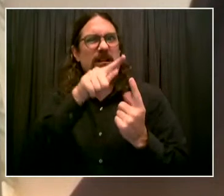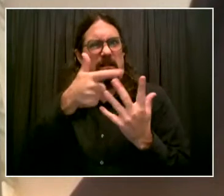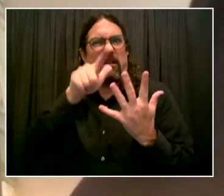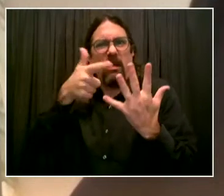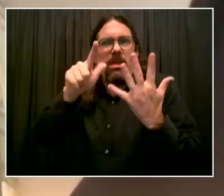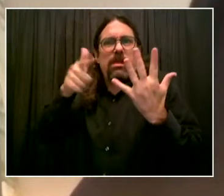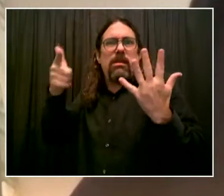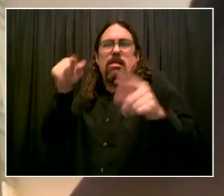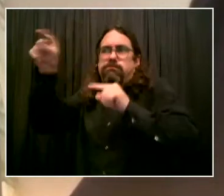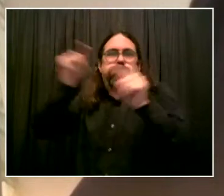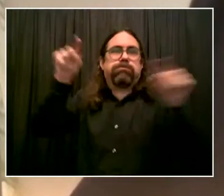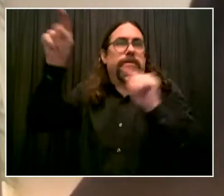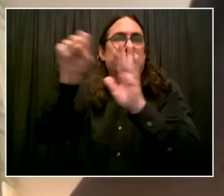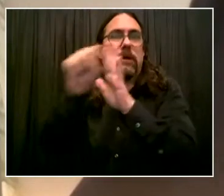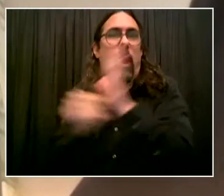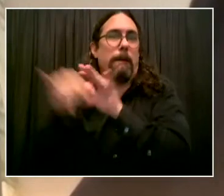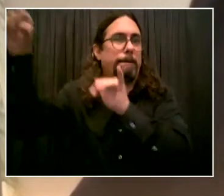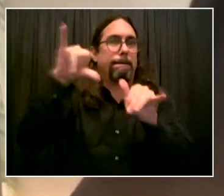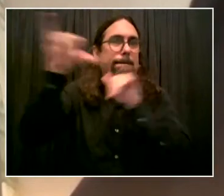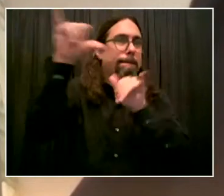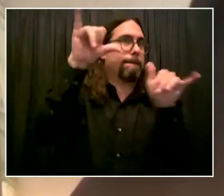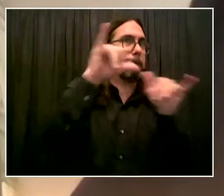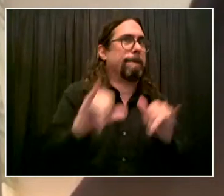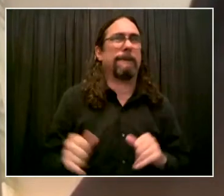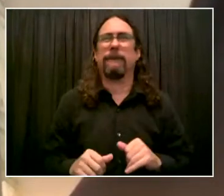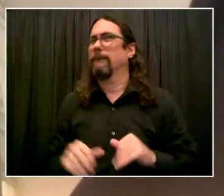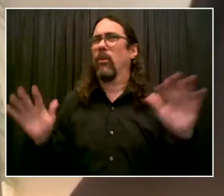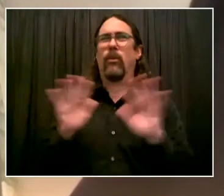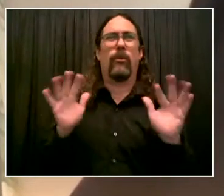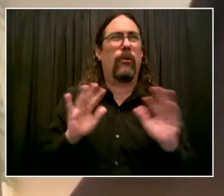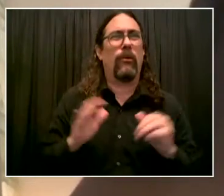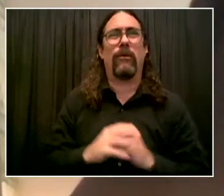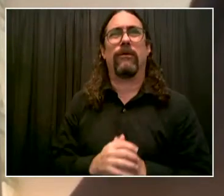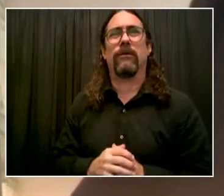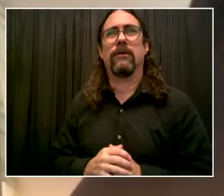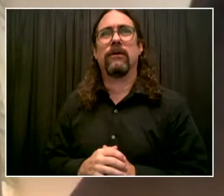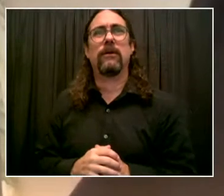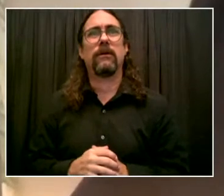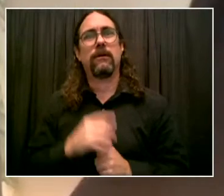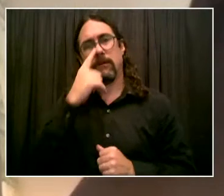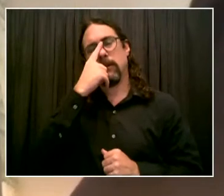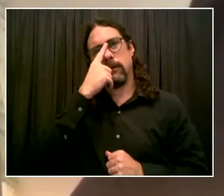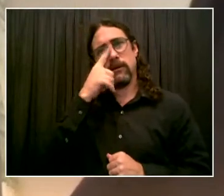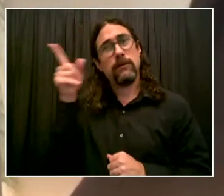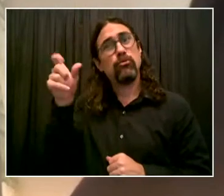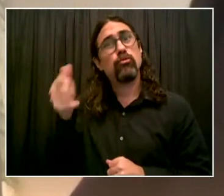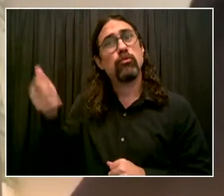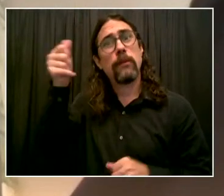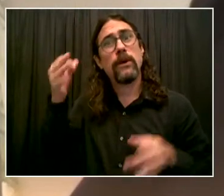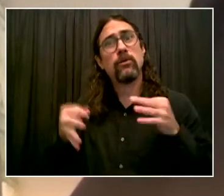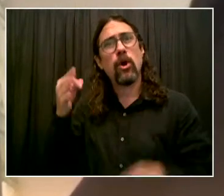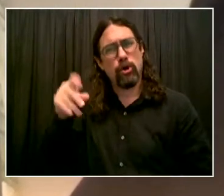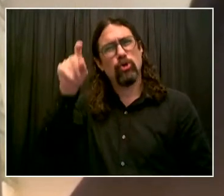COURT DINICTAED TO US WHERE THEY ARE BY N OT STOPPING THIS